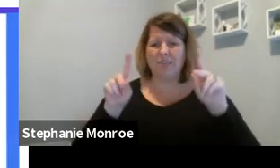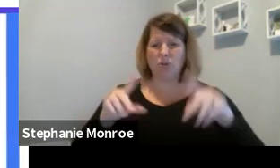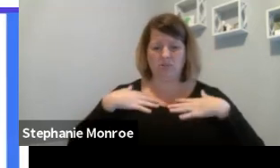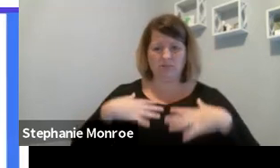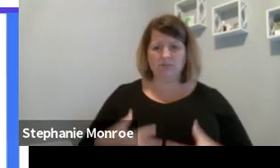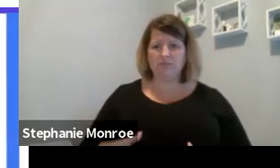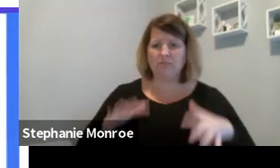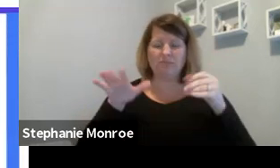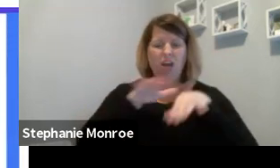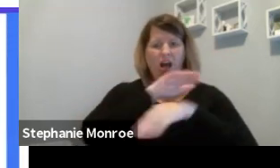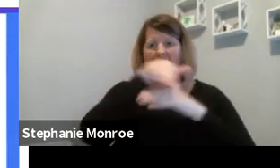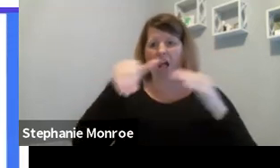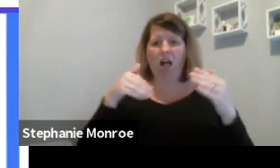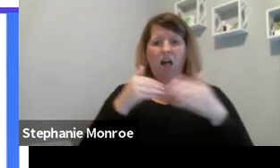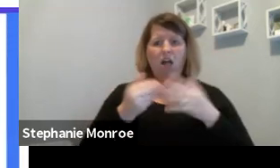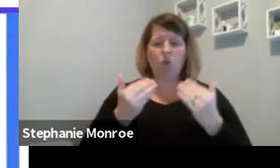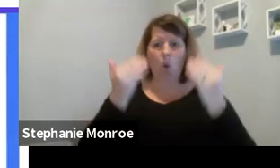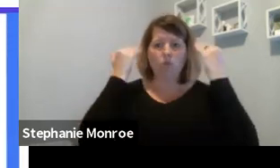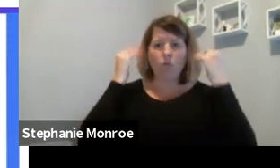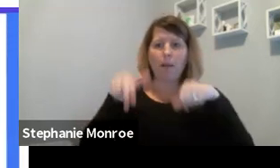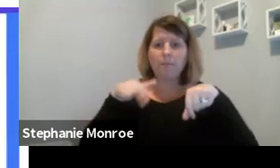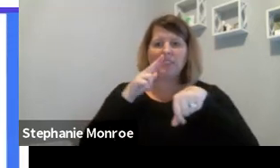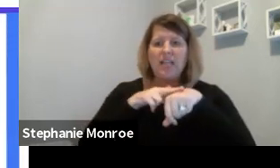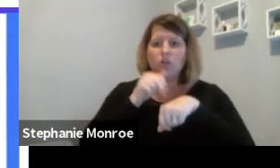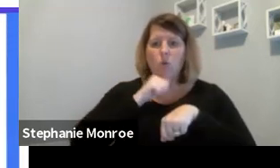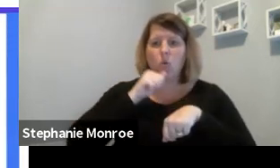It overwhelms their natural coping capacity.